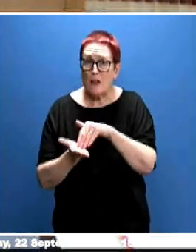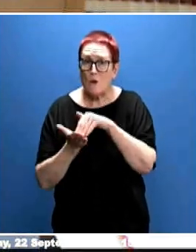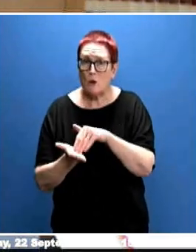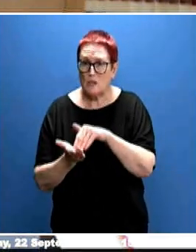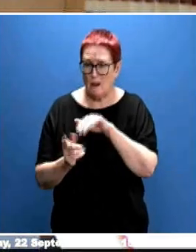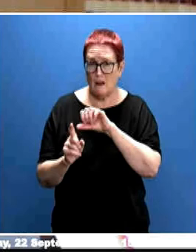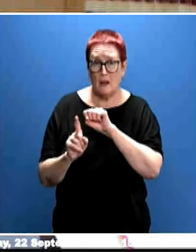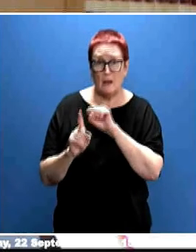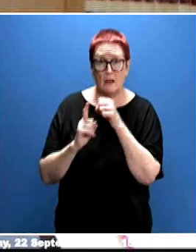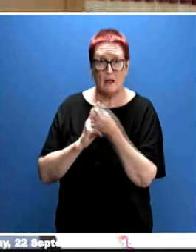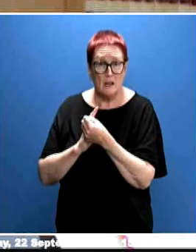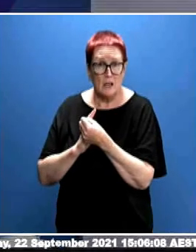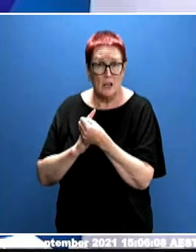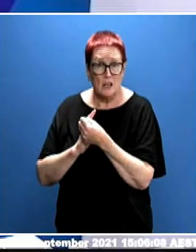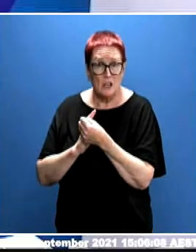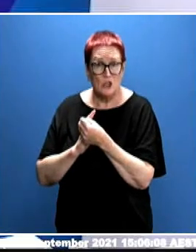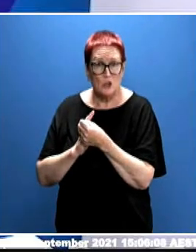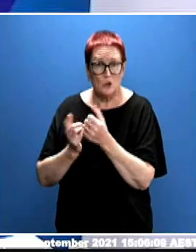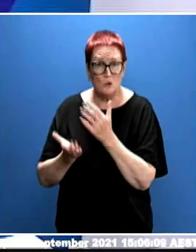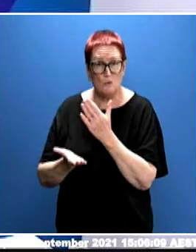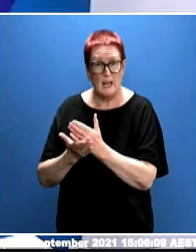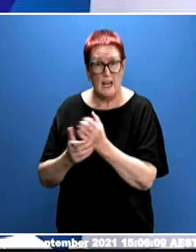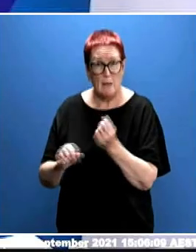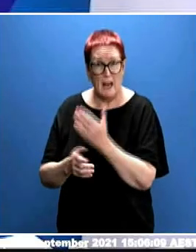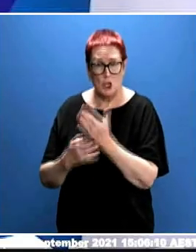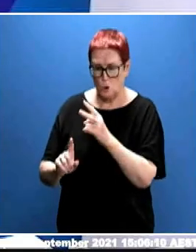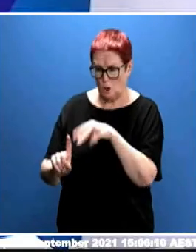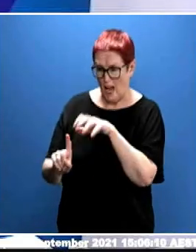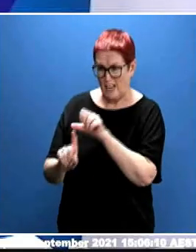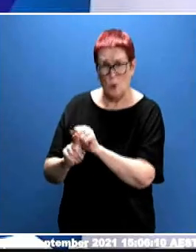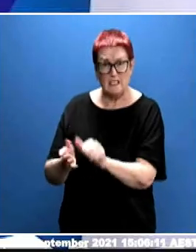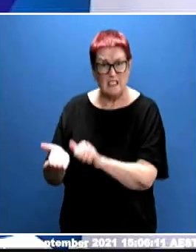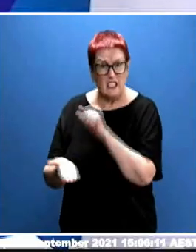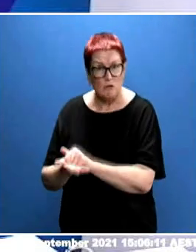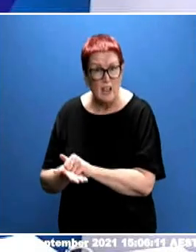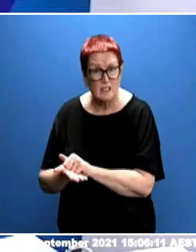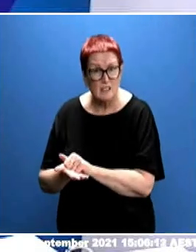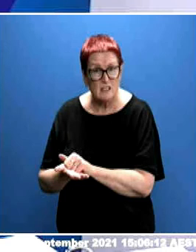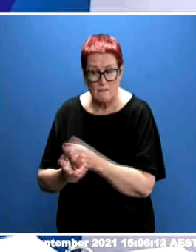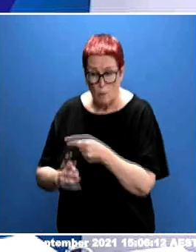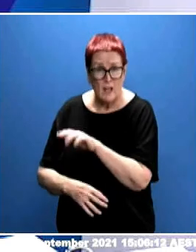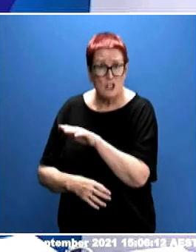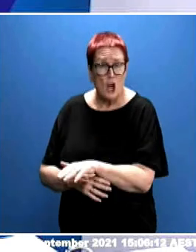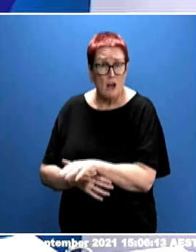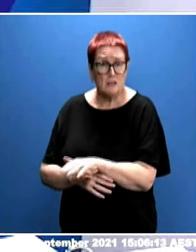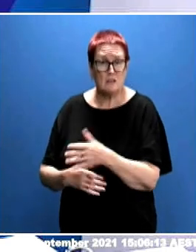diagnose whatever conditions the child may be experiencing, nor is it part of